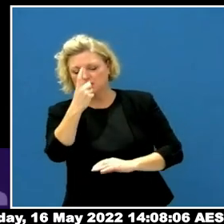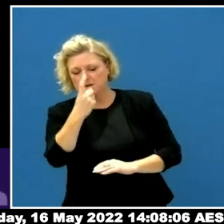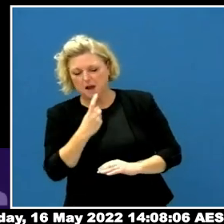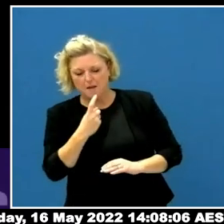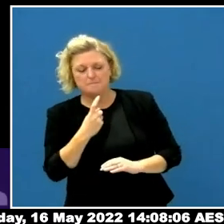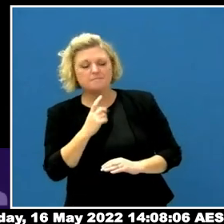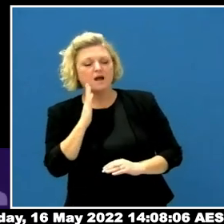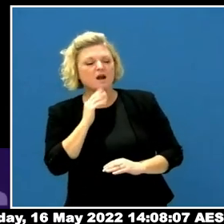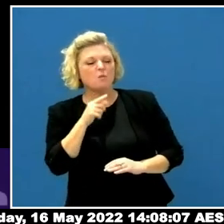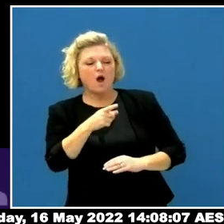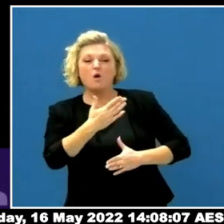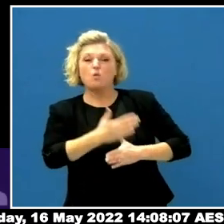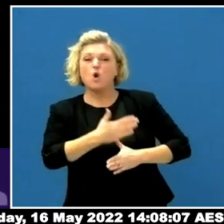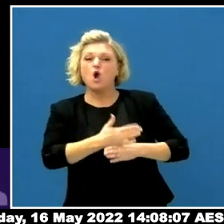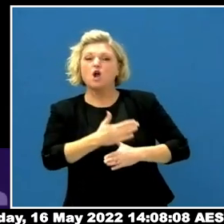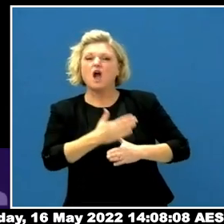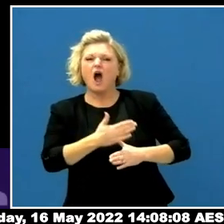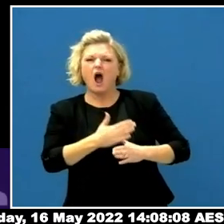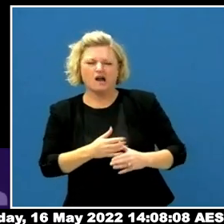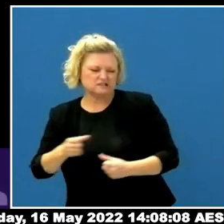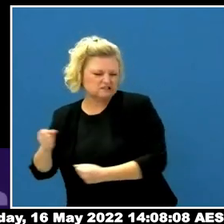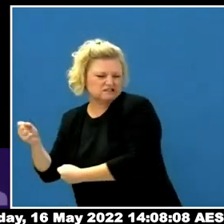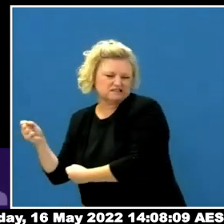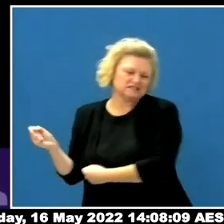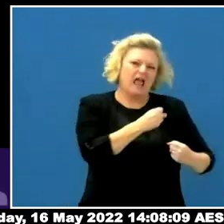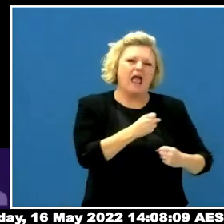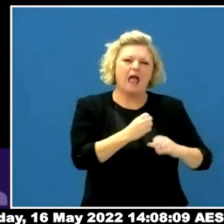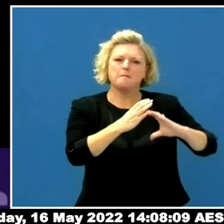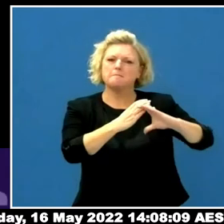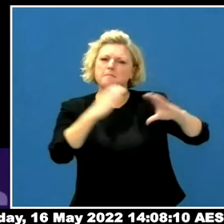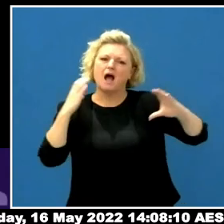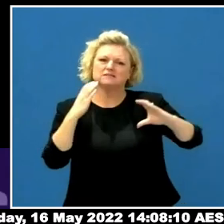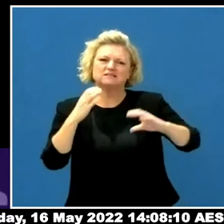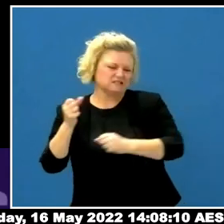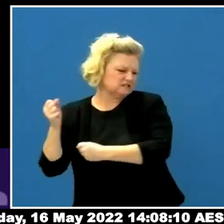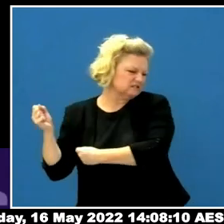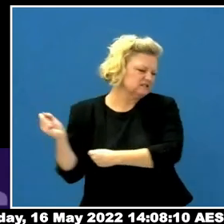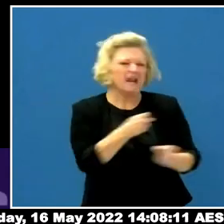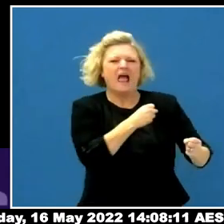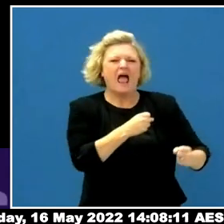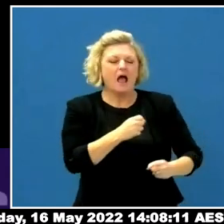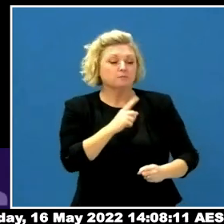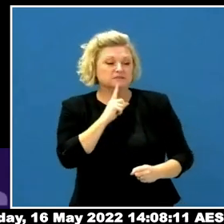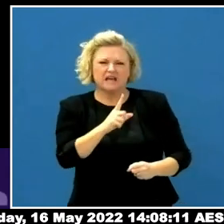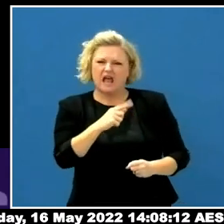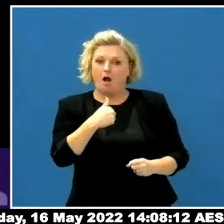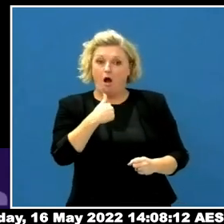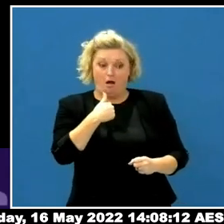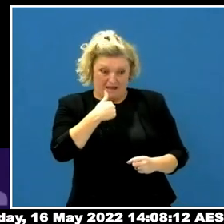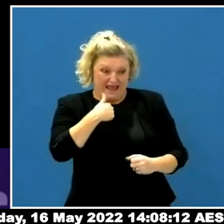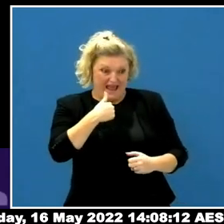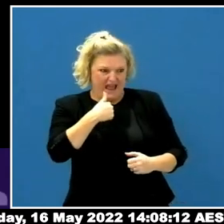told me that I was not a very nice person, that they were very understaffed and she was